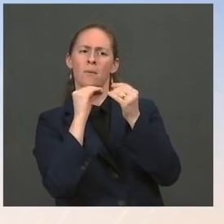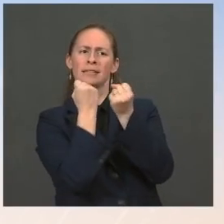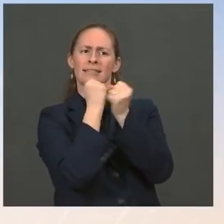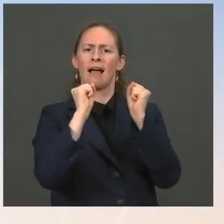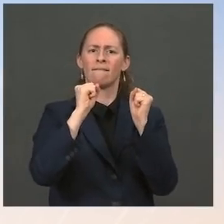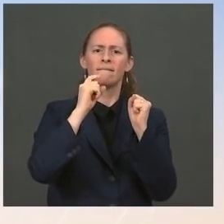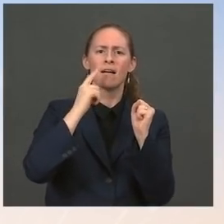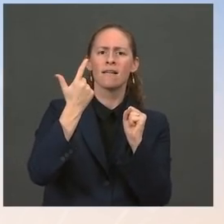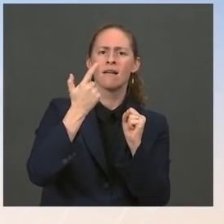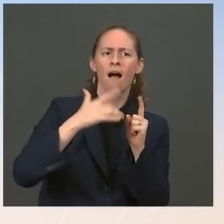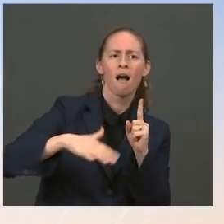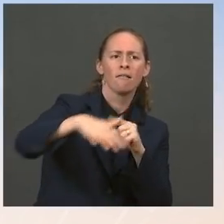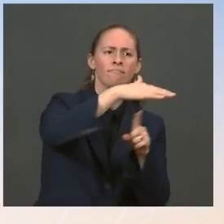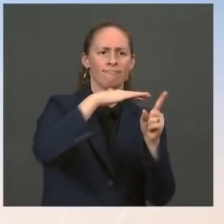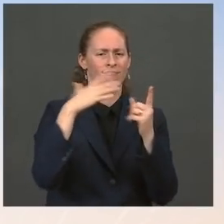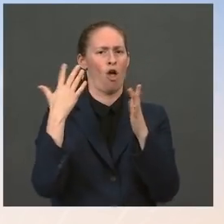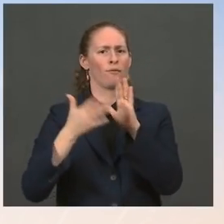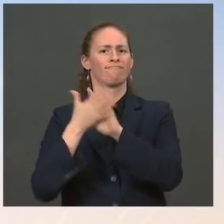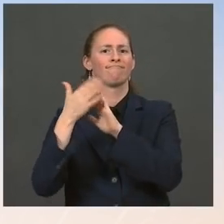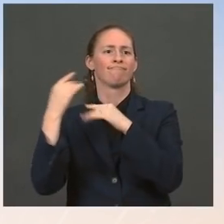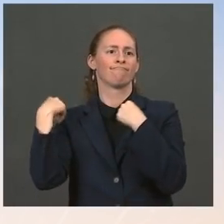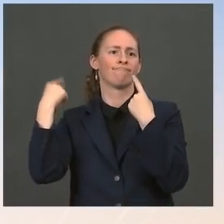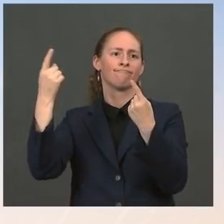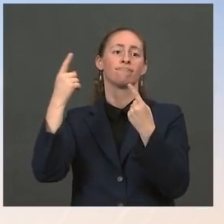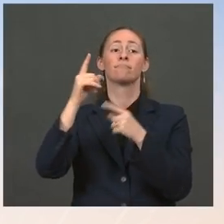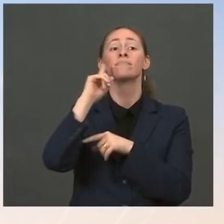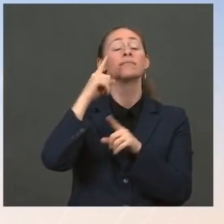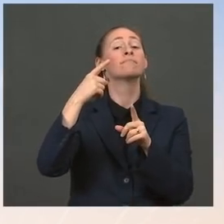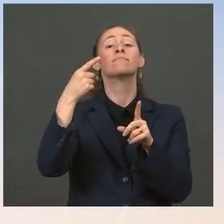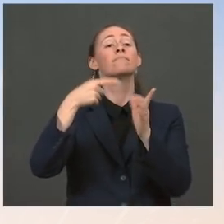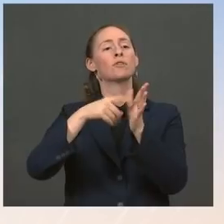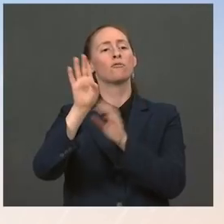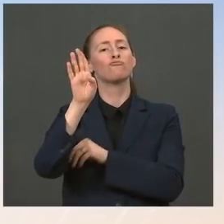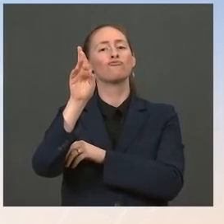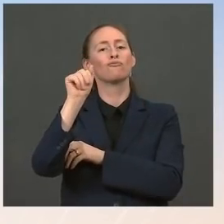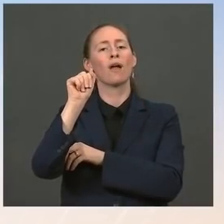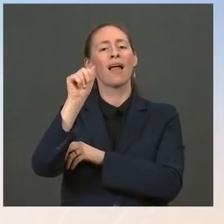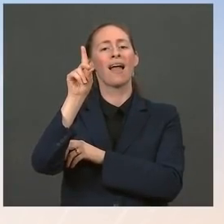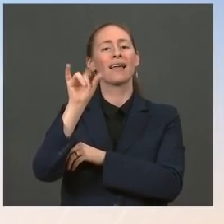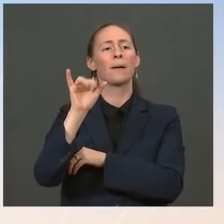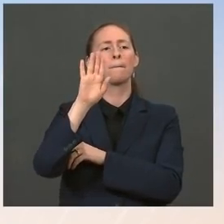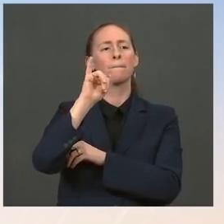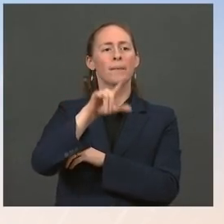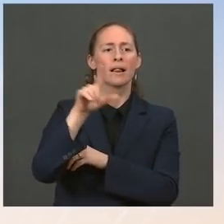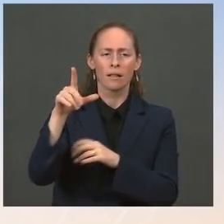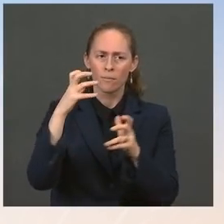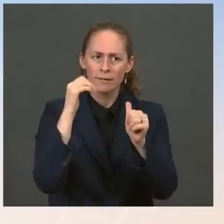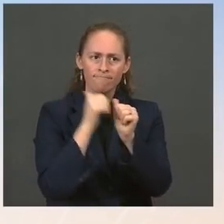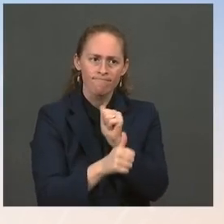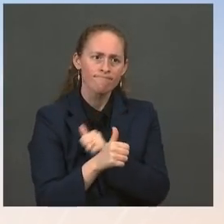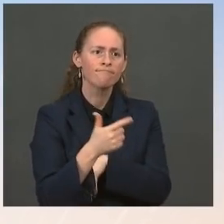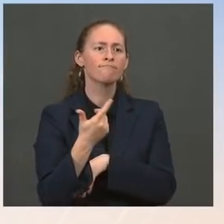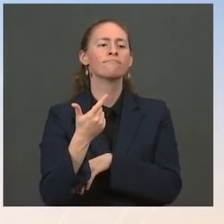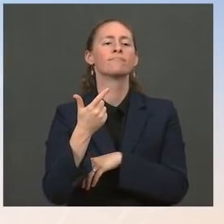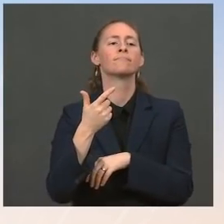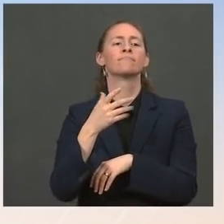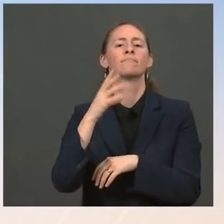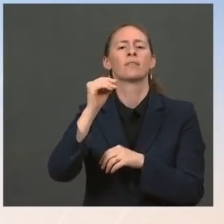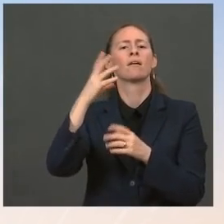Not only did he fight to get the Brady Bill passed, he fought for the Assault Weapons Ban. It remains a cause of his public life in office.